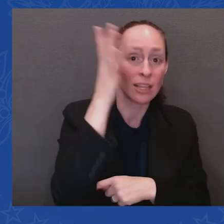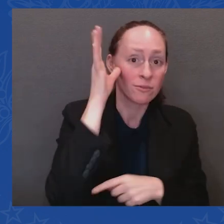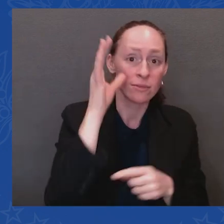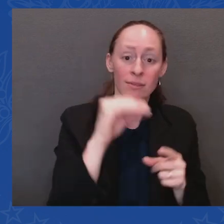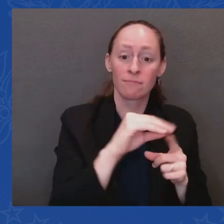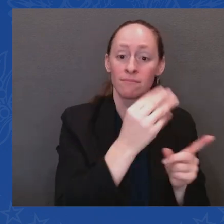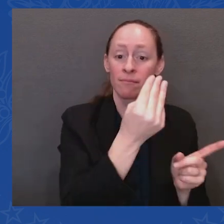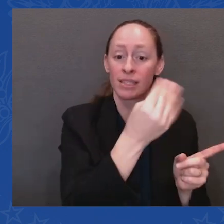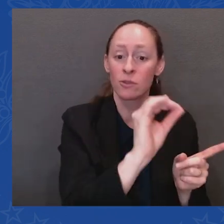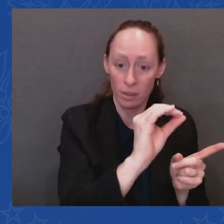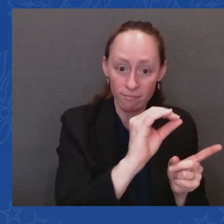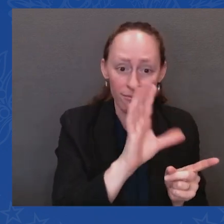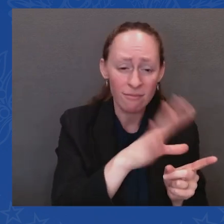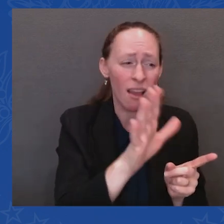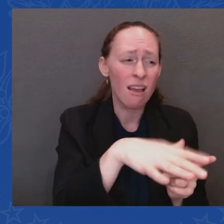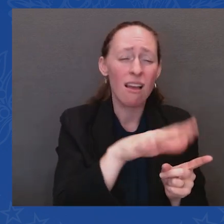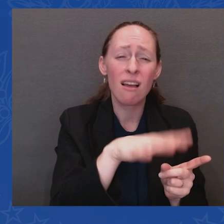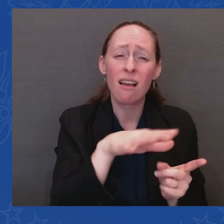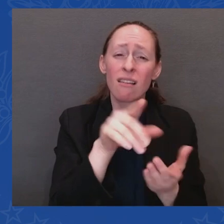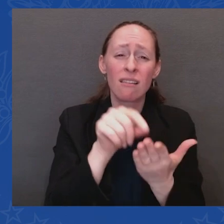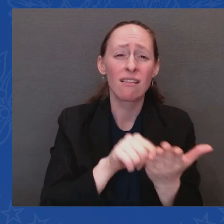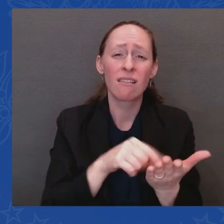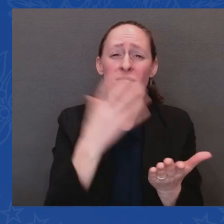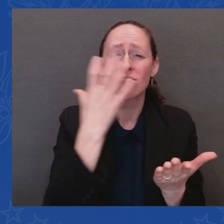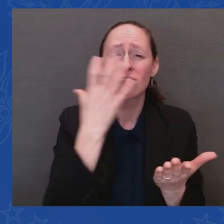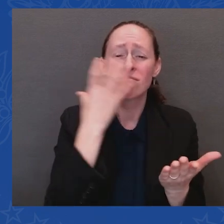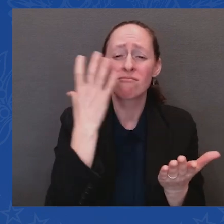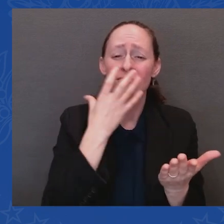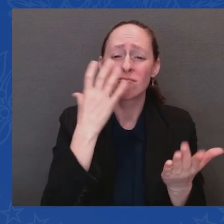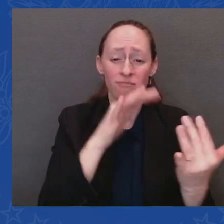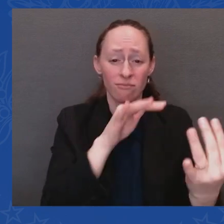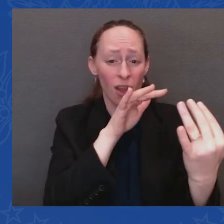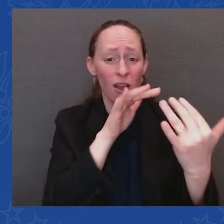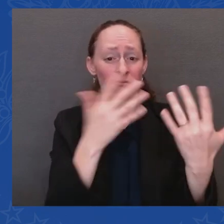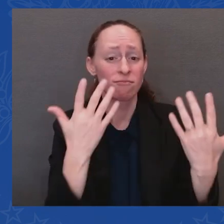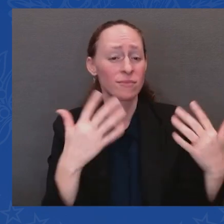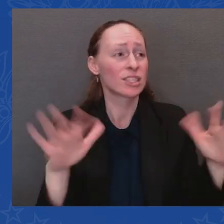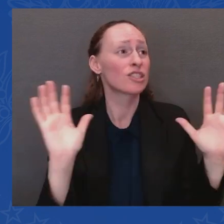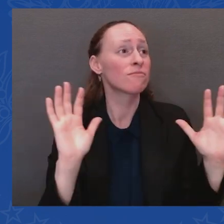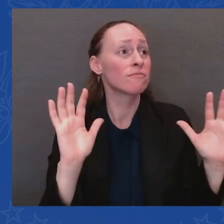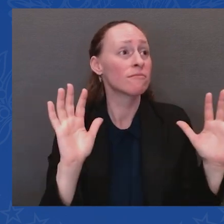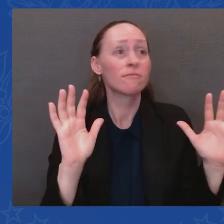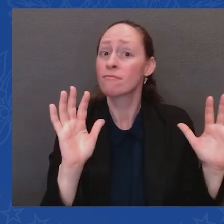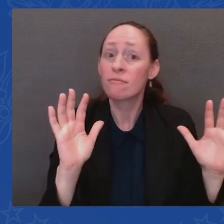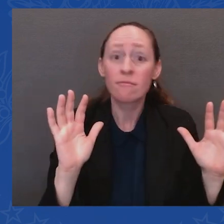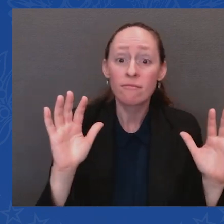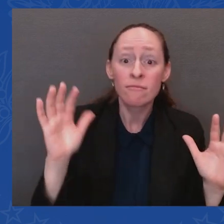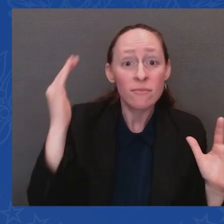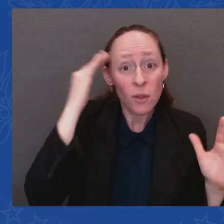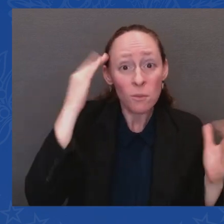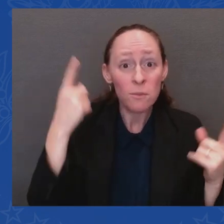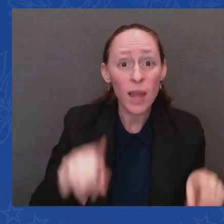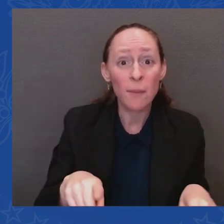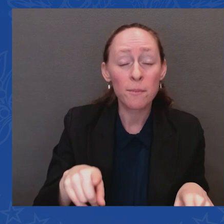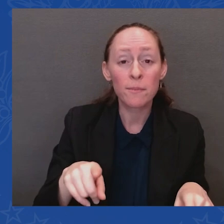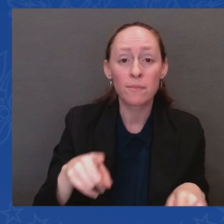"Fighting stopped, lanterns shine in every window and door," end of quote.